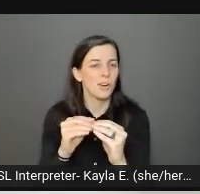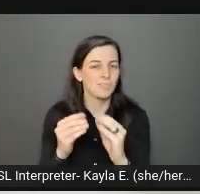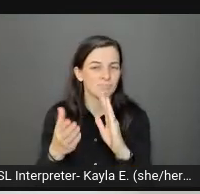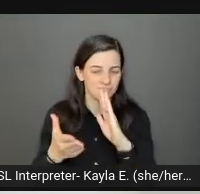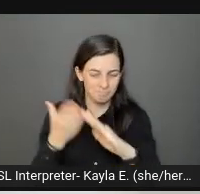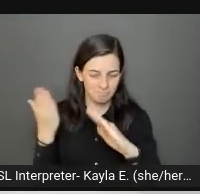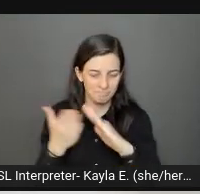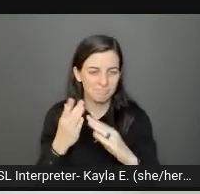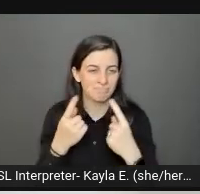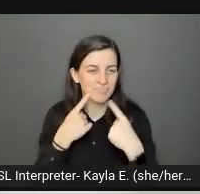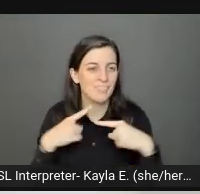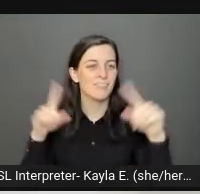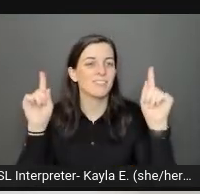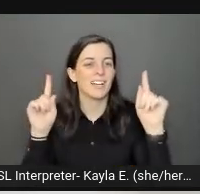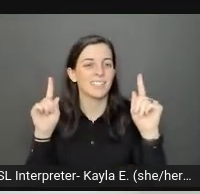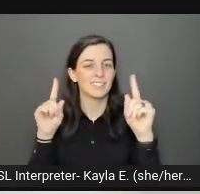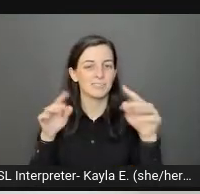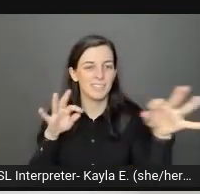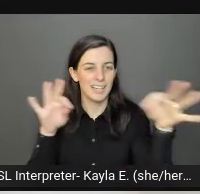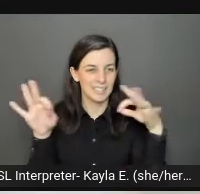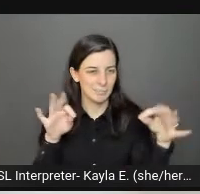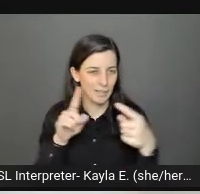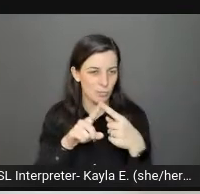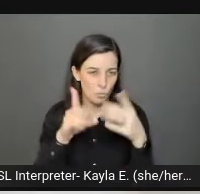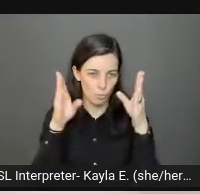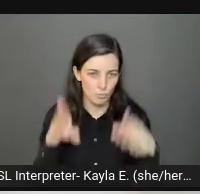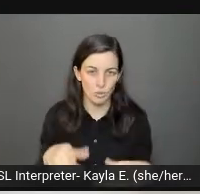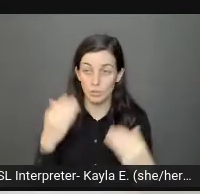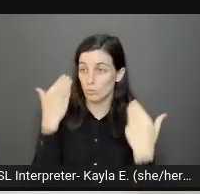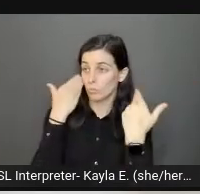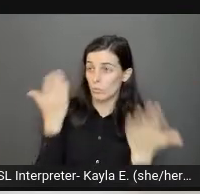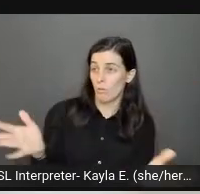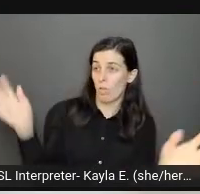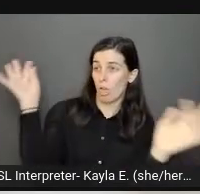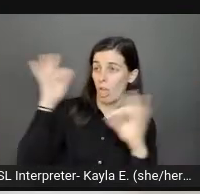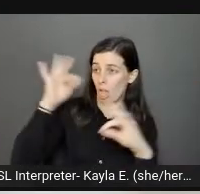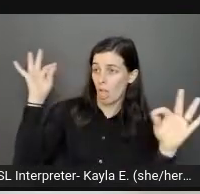who may not know what accessibility is and what are the guidelines,